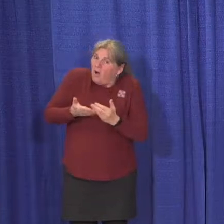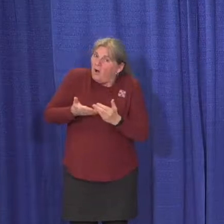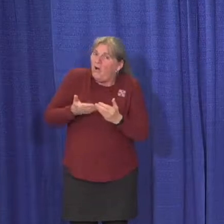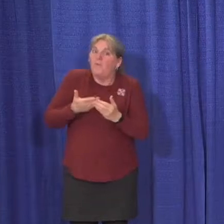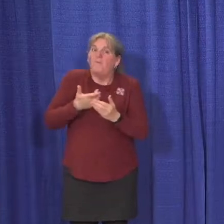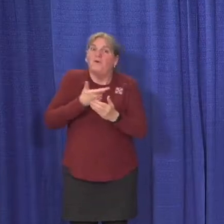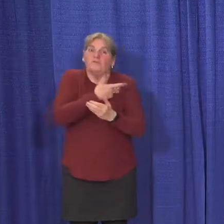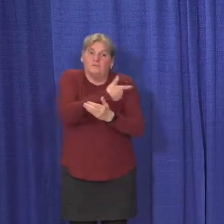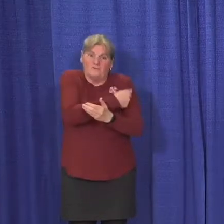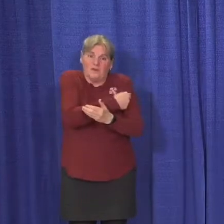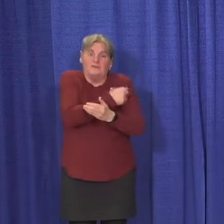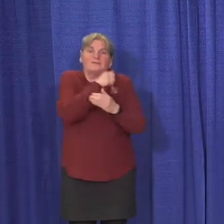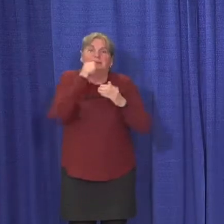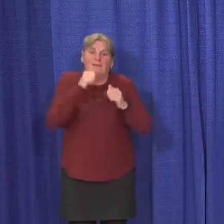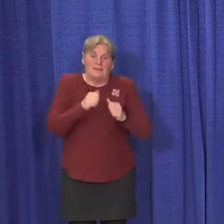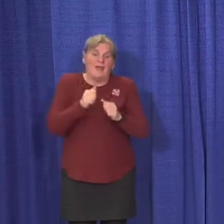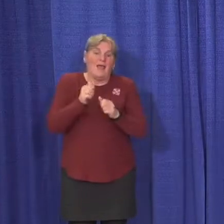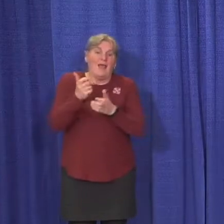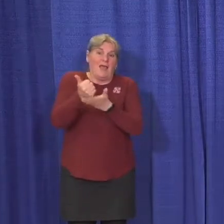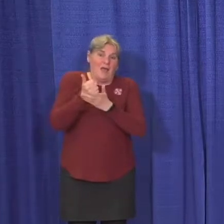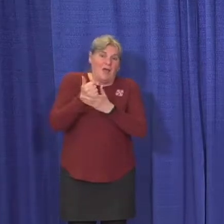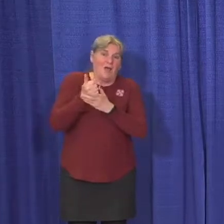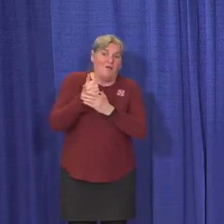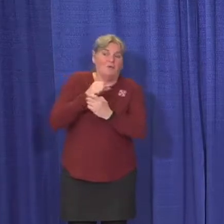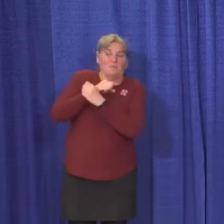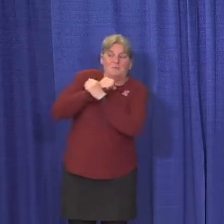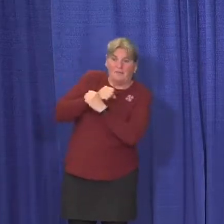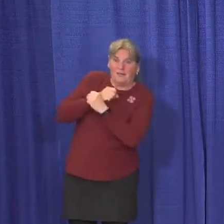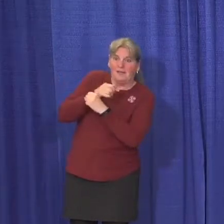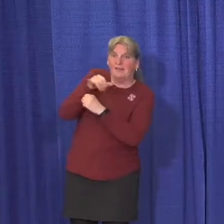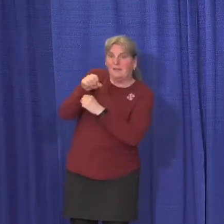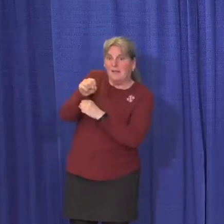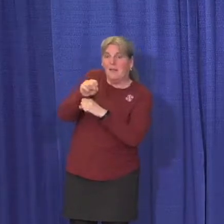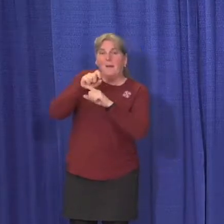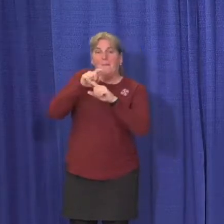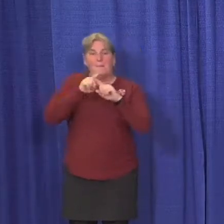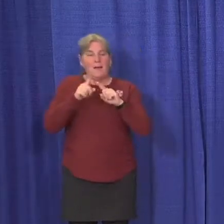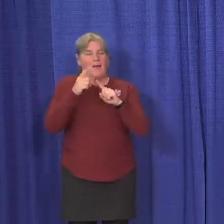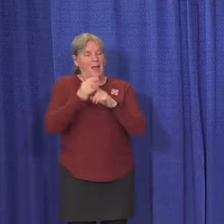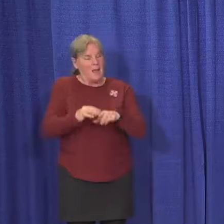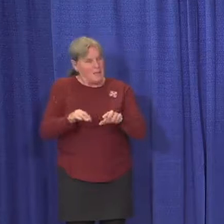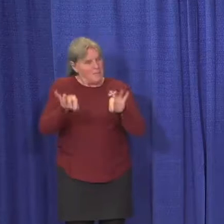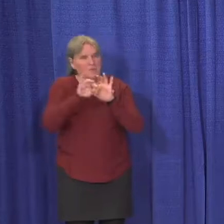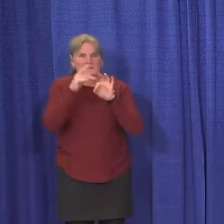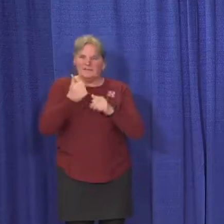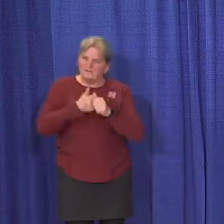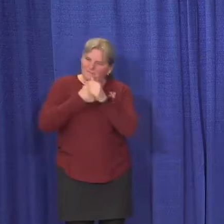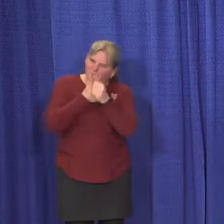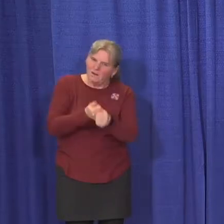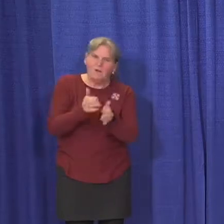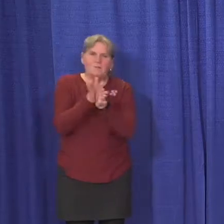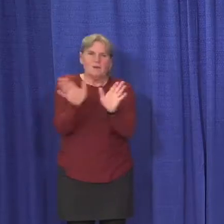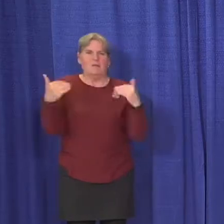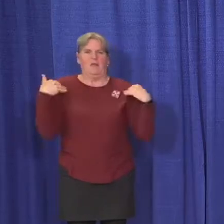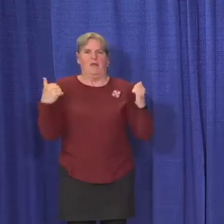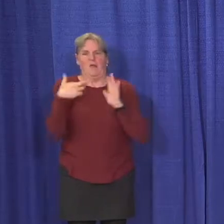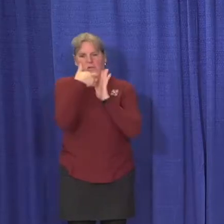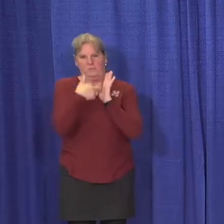We are close but not so close that vaccination alone is enough to protect us. We need to apply a public health